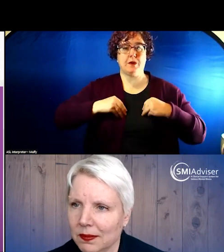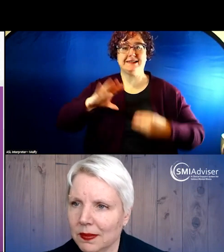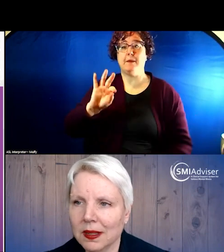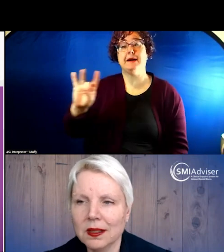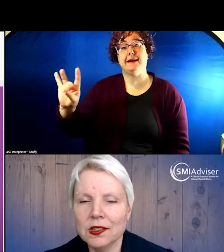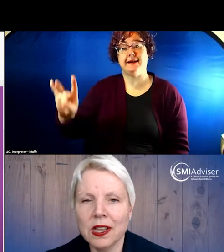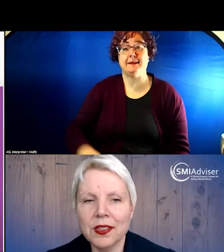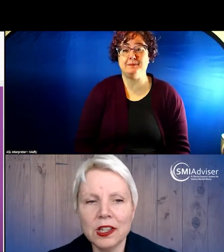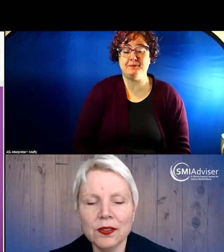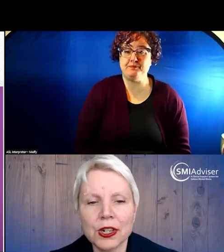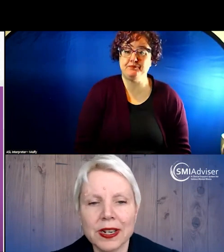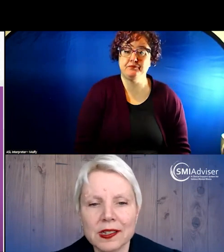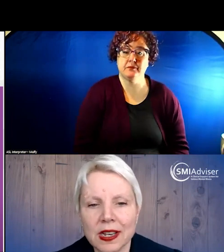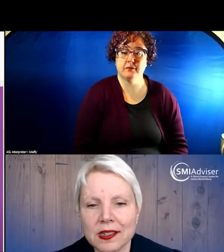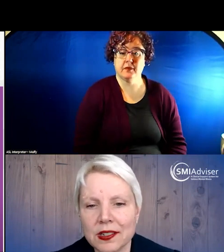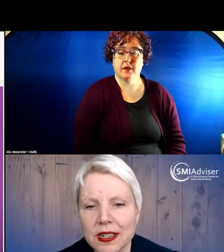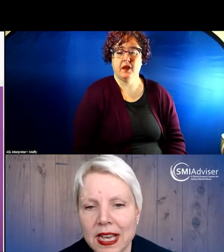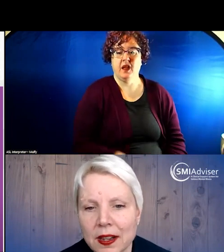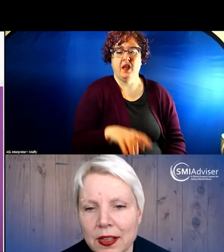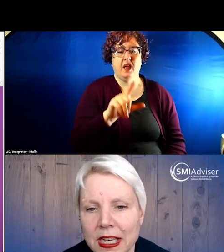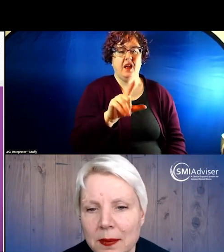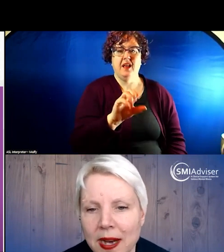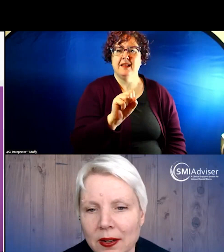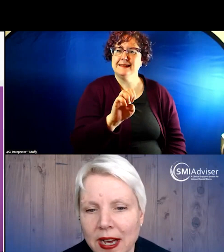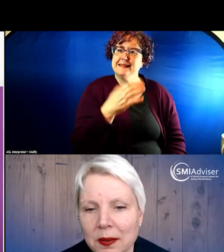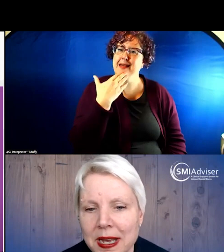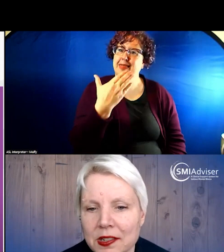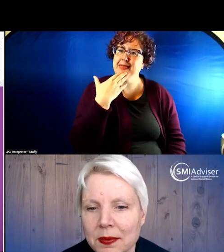LISELLE, THANK YOU FOR YOUR INSIGHTS TODAY ON MAKE SOMETHING